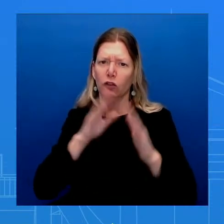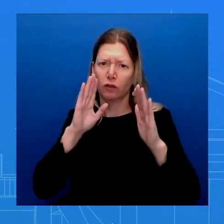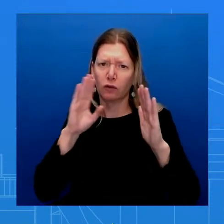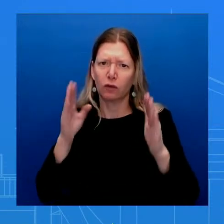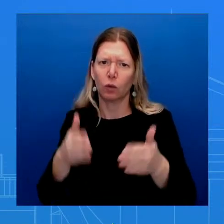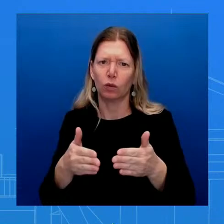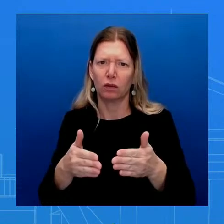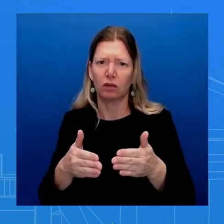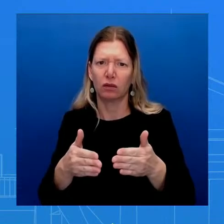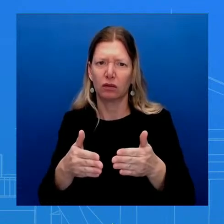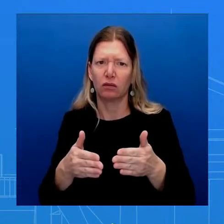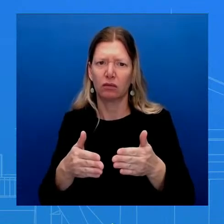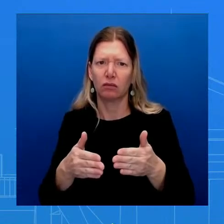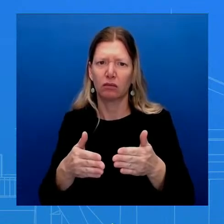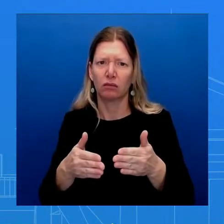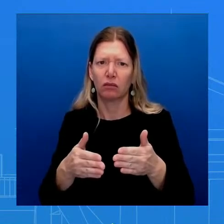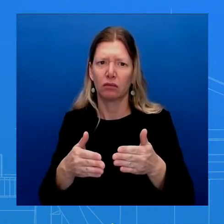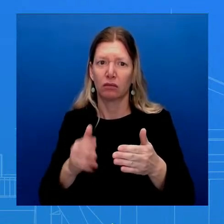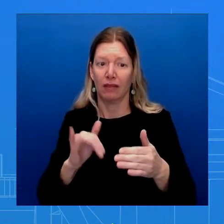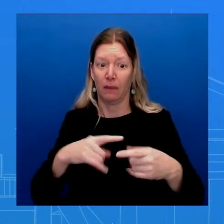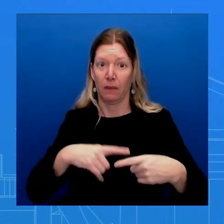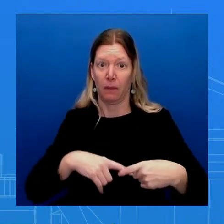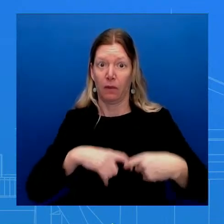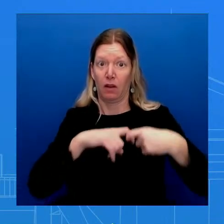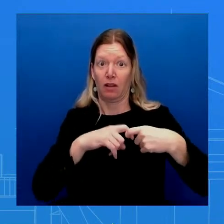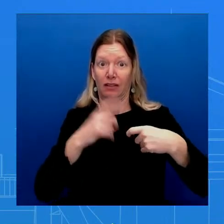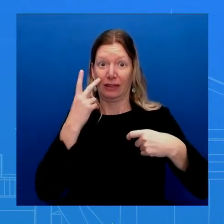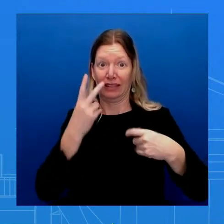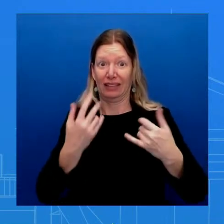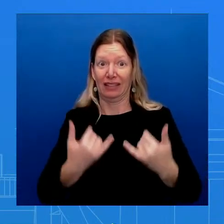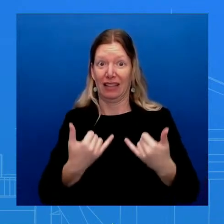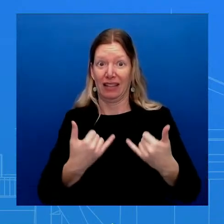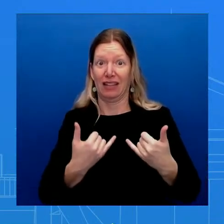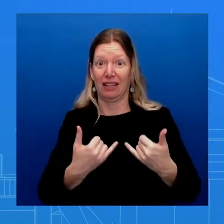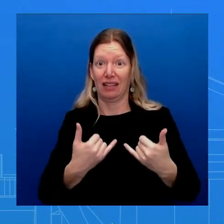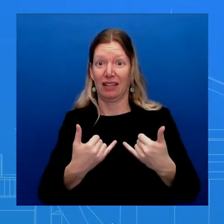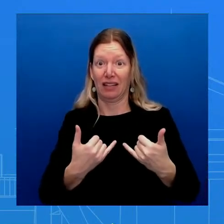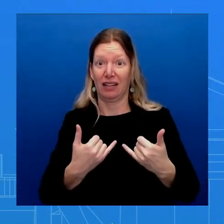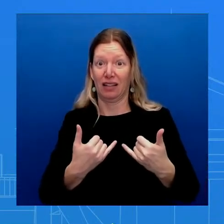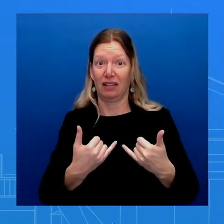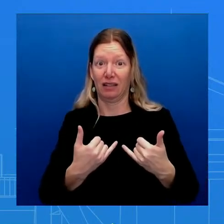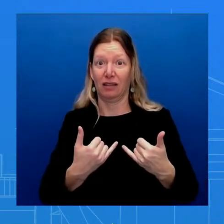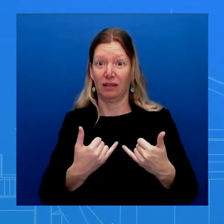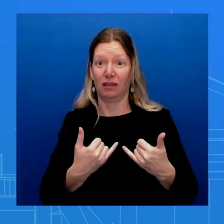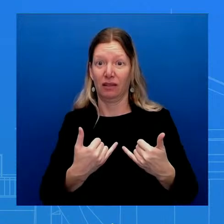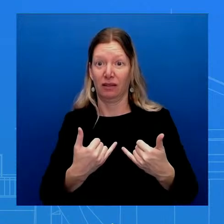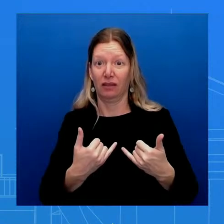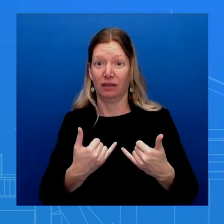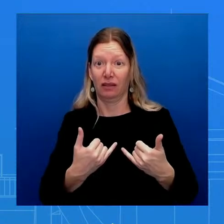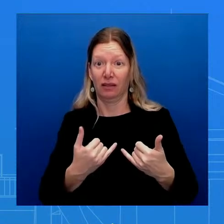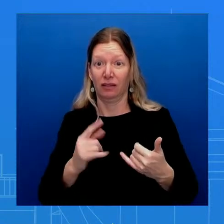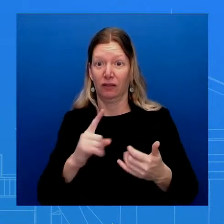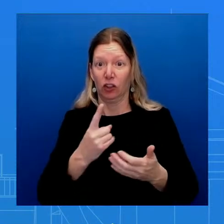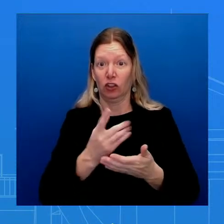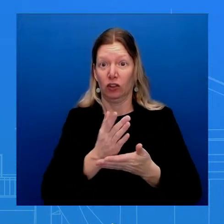the pause that, obviously, the first -- the first, kind of, deal of the pause is ending today. Now they're going to see another two days, as you heard from my colleague.